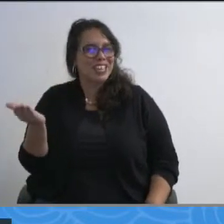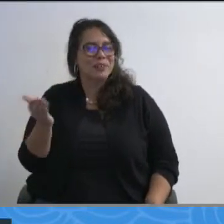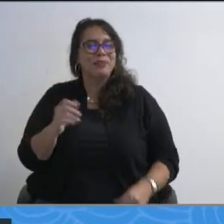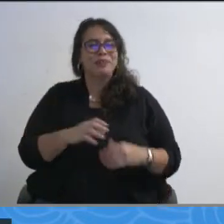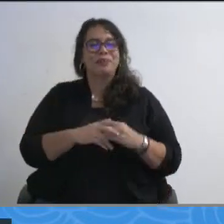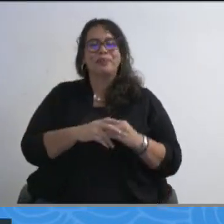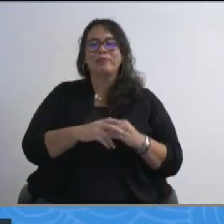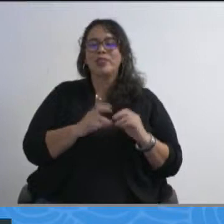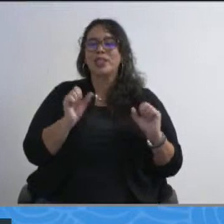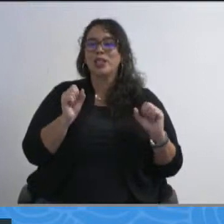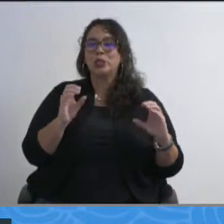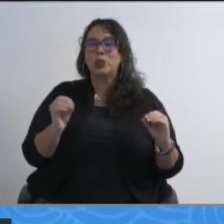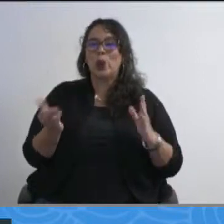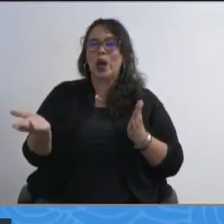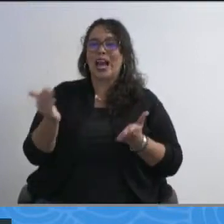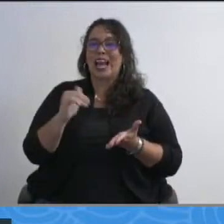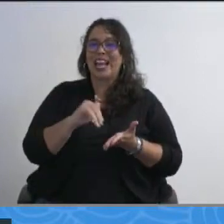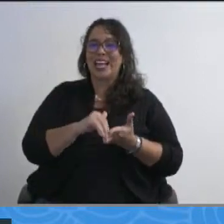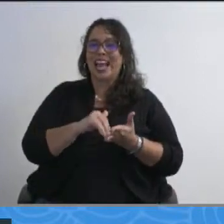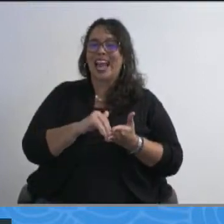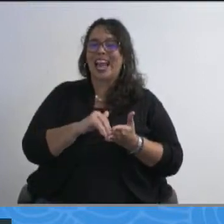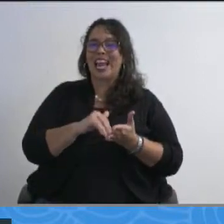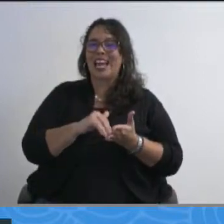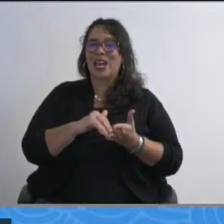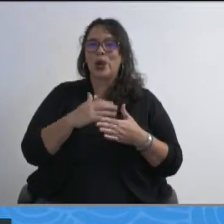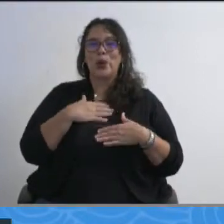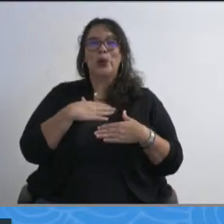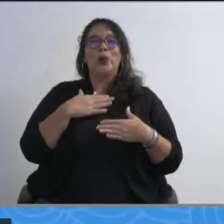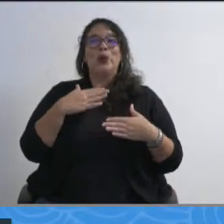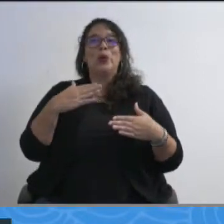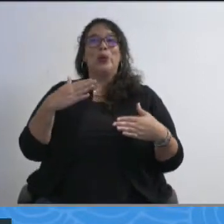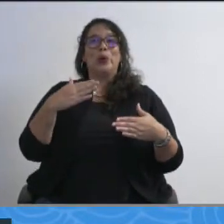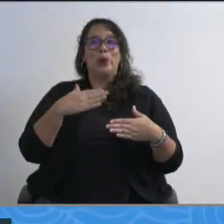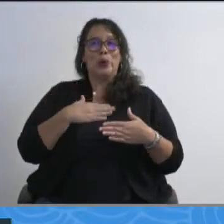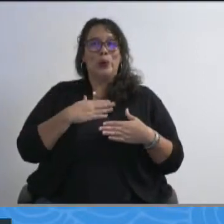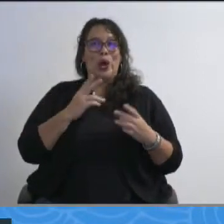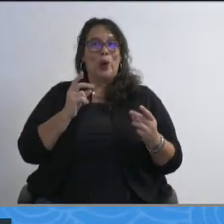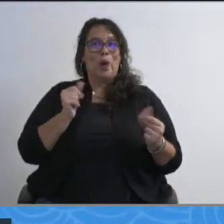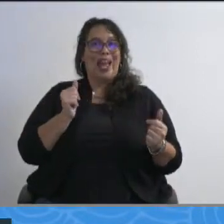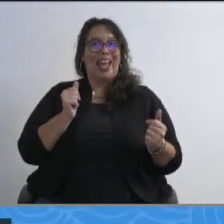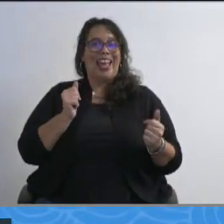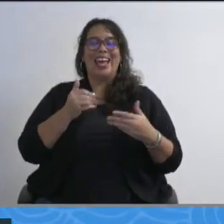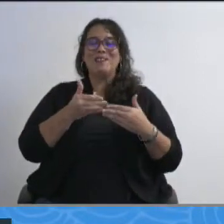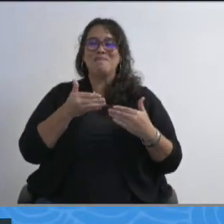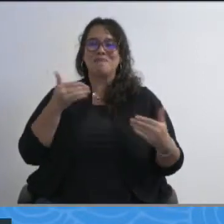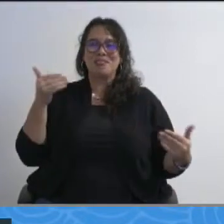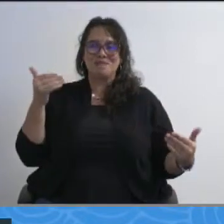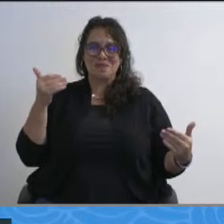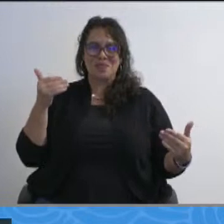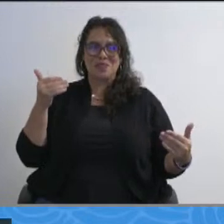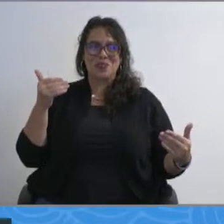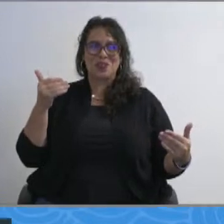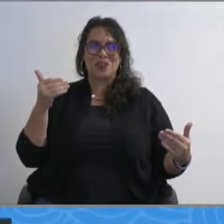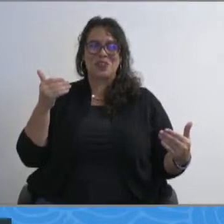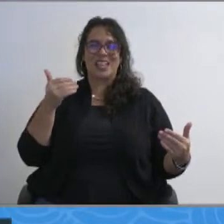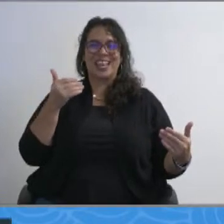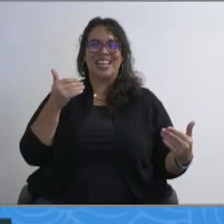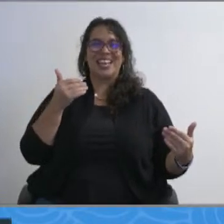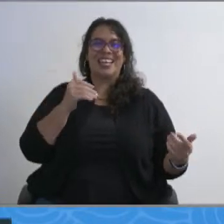And so again, we'll do just take a quick little breather before we go ahead and we transition into our LCAP addendum